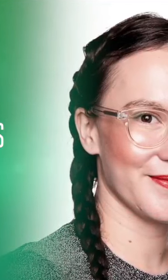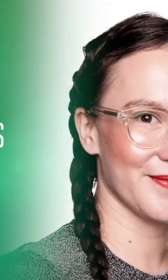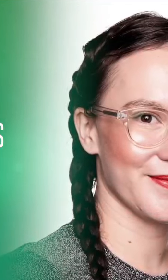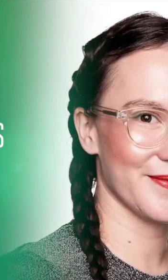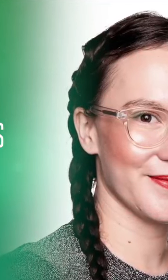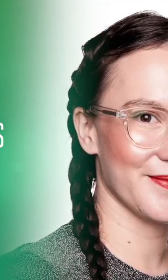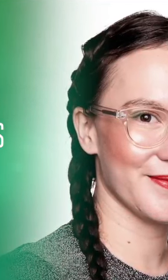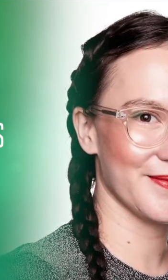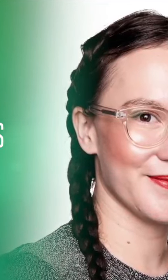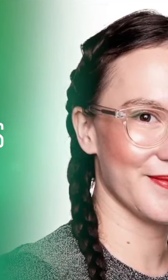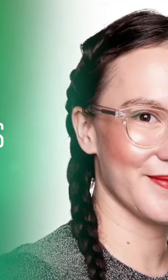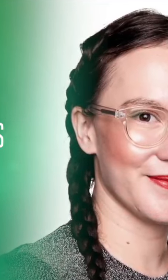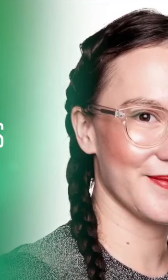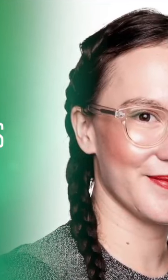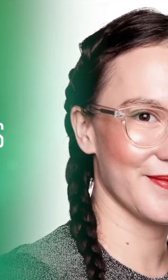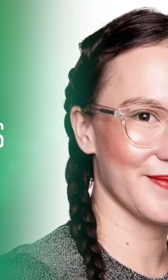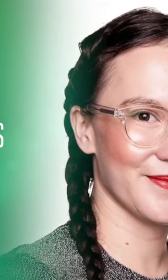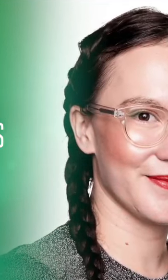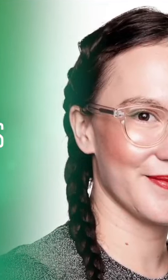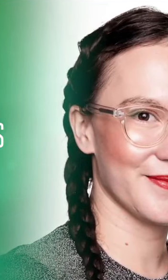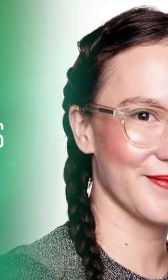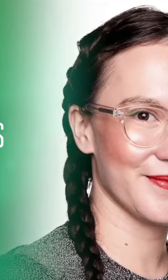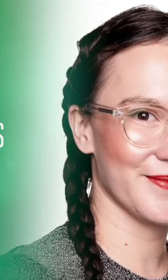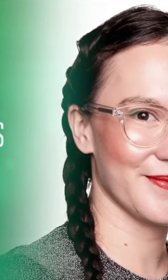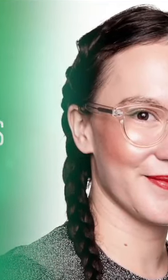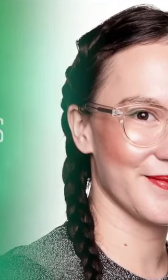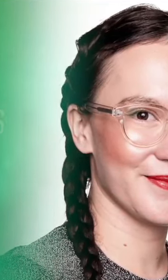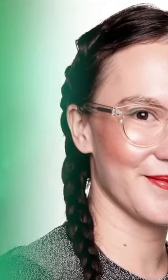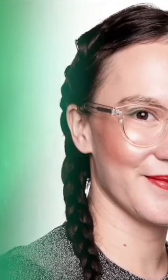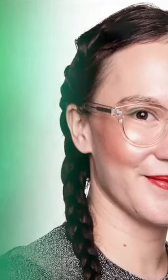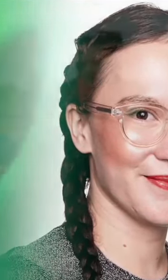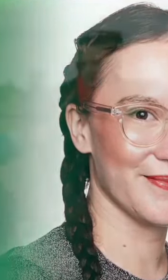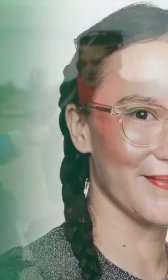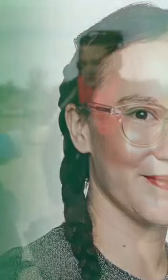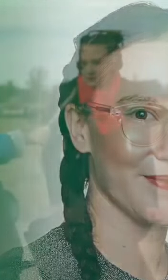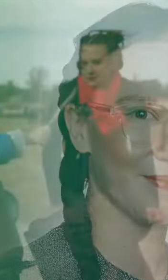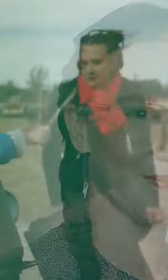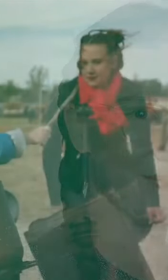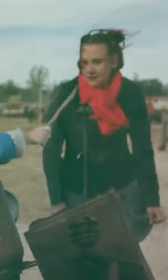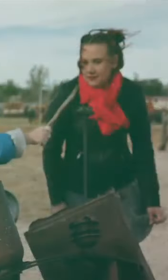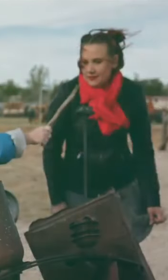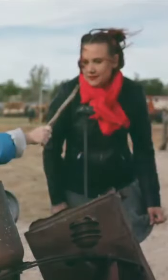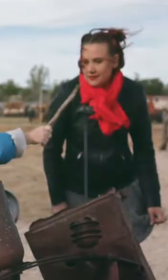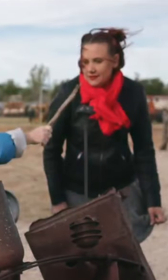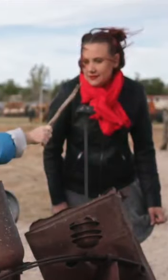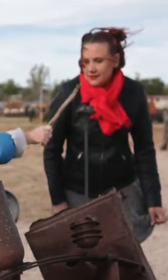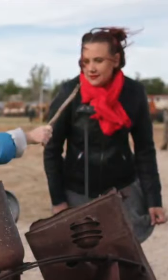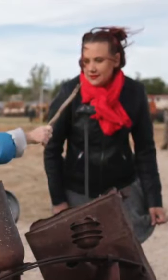for Community Arts and Cultural Development is Autumn Skuthorpe.